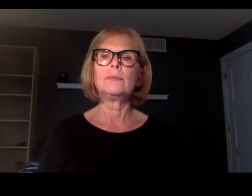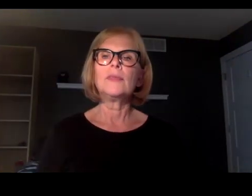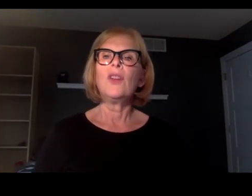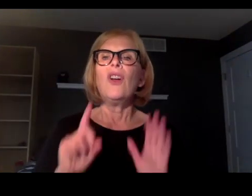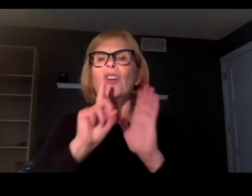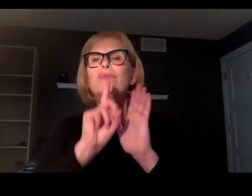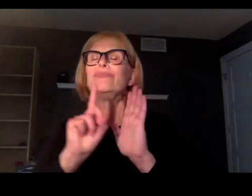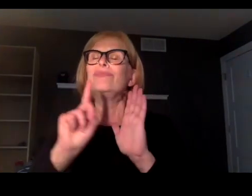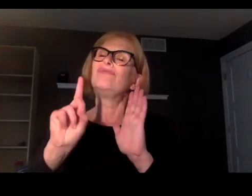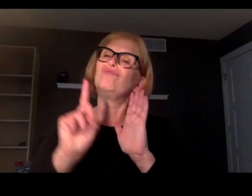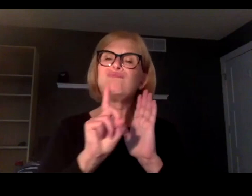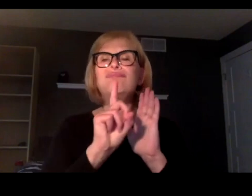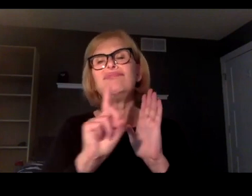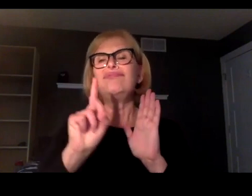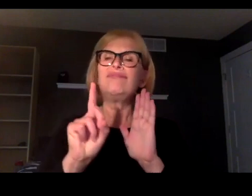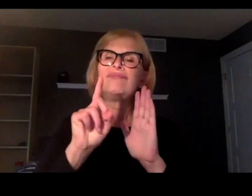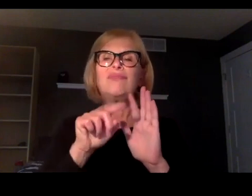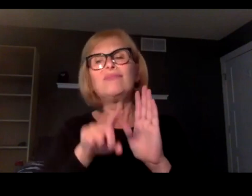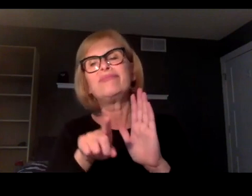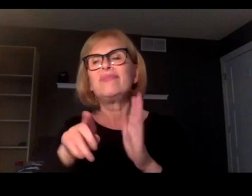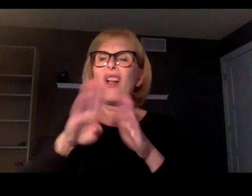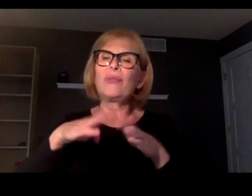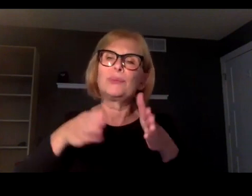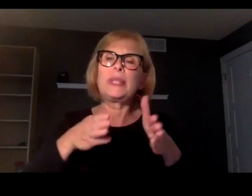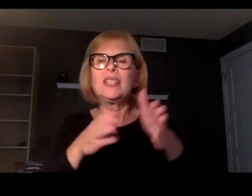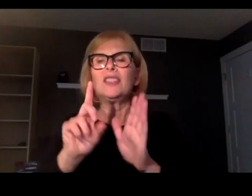He walked up and down the streets holding himself